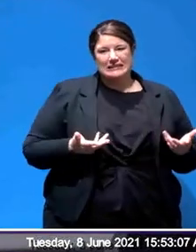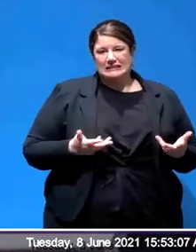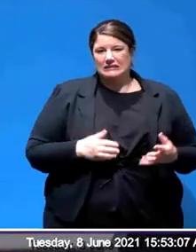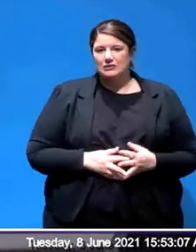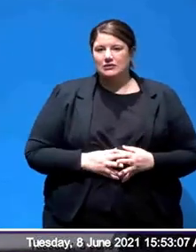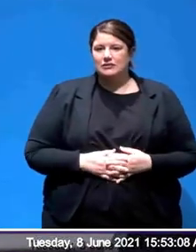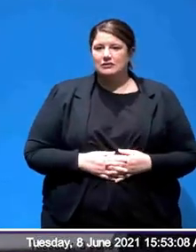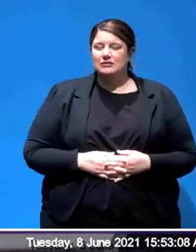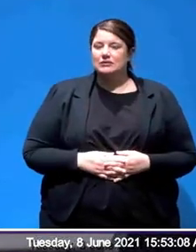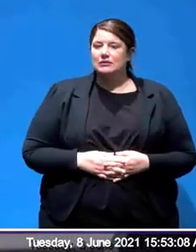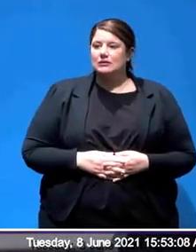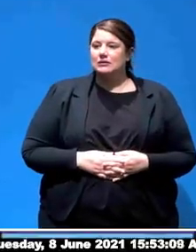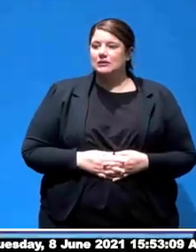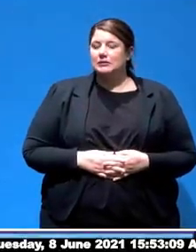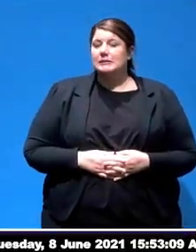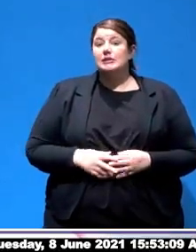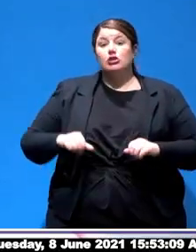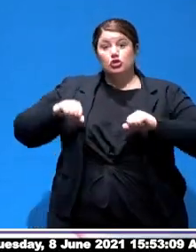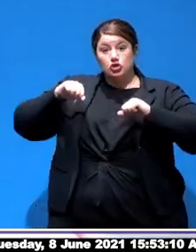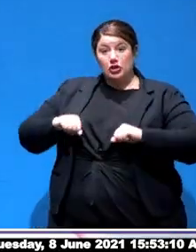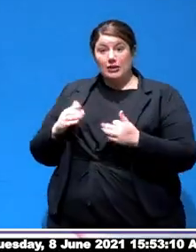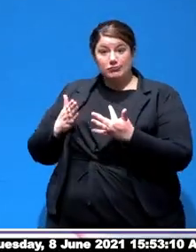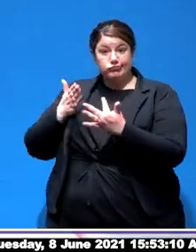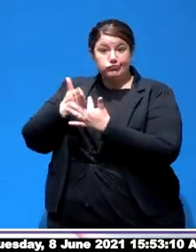Ms Kirkby, as I understand the evidence that has been given, apparently